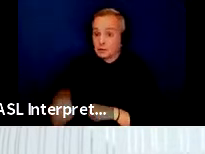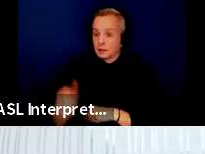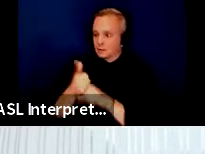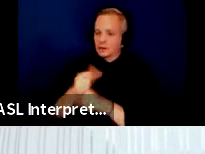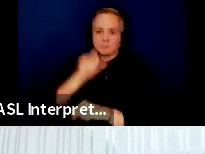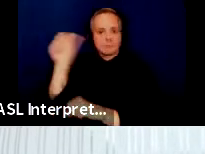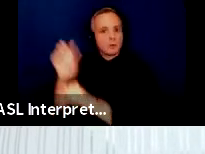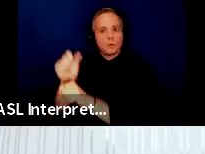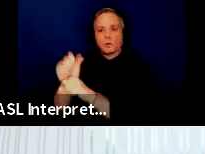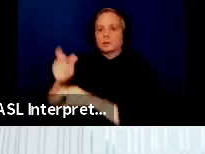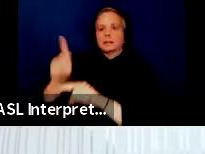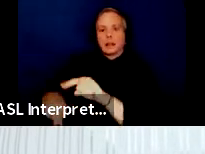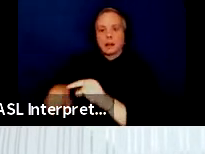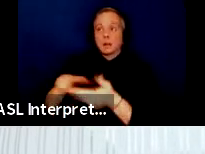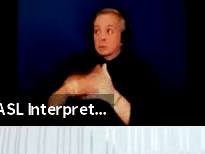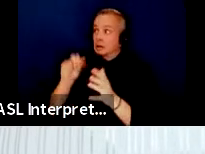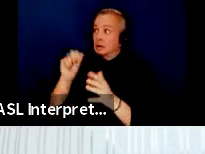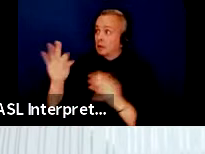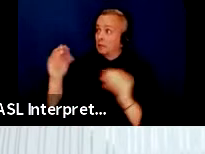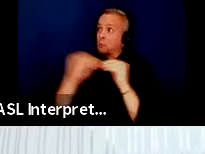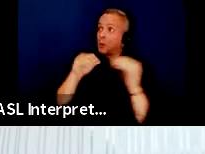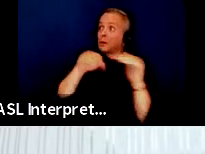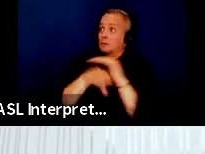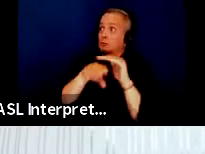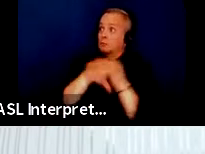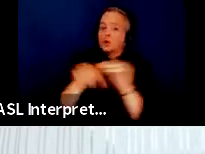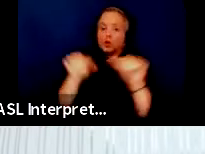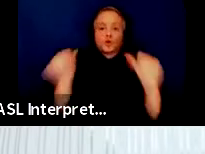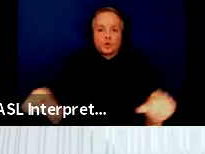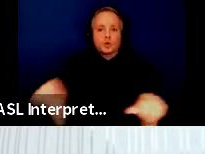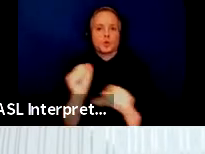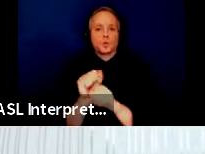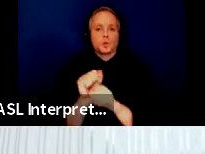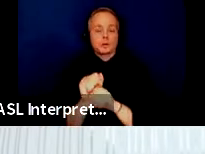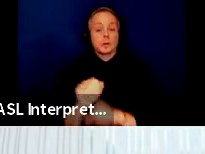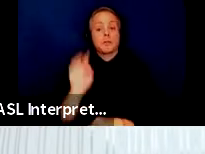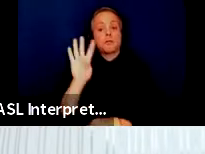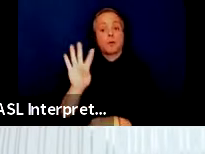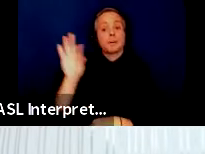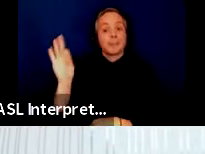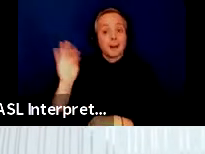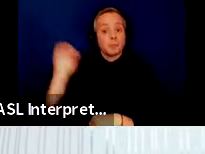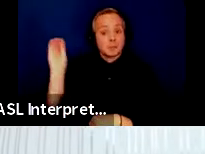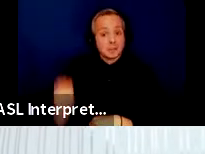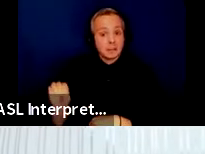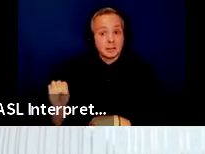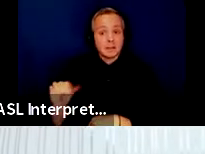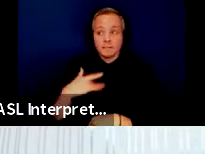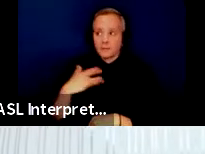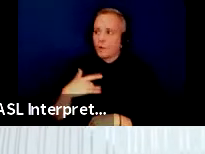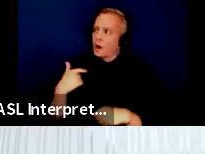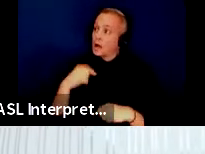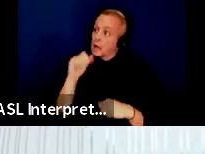WORKPLACE WAS MORE ACCESSIBLE. 49% FEEL THEY COULD WORK MORE IF